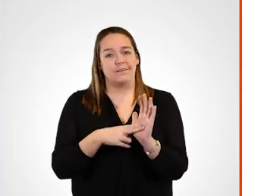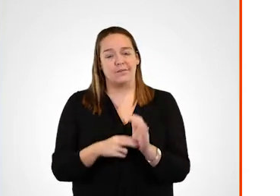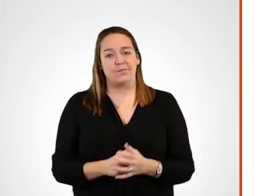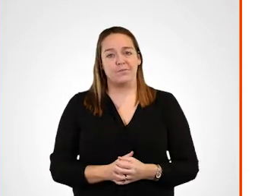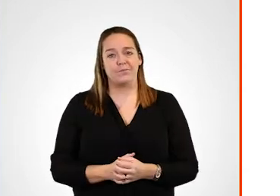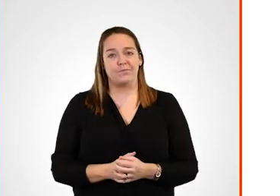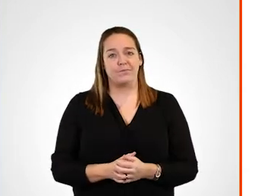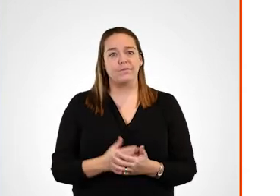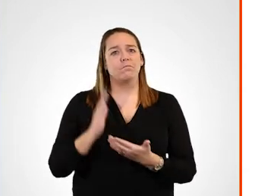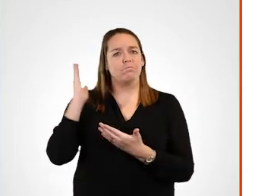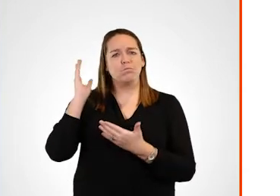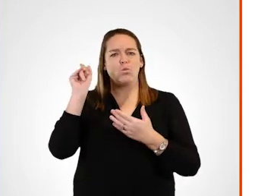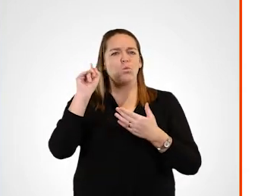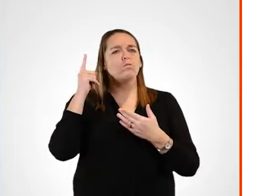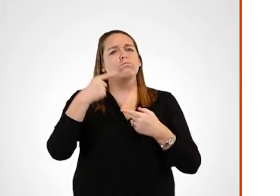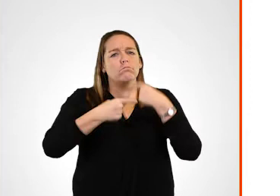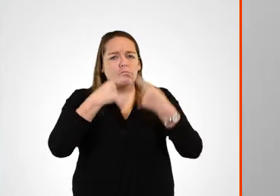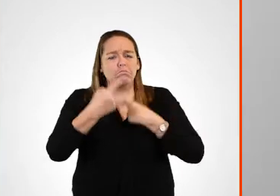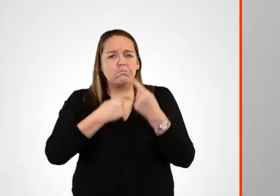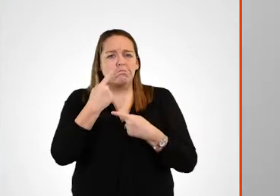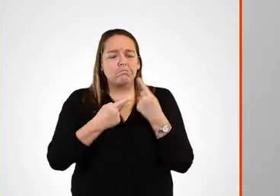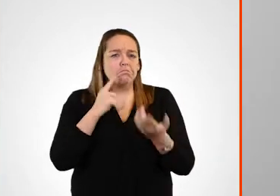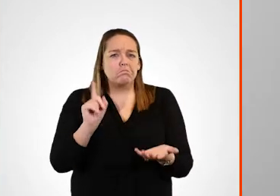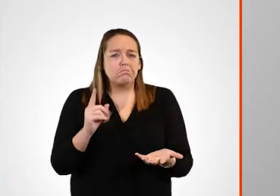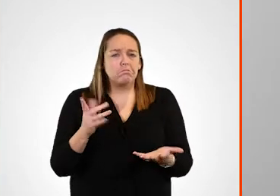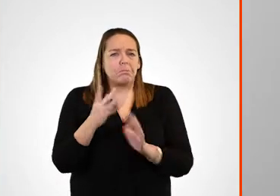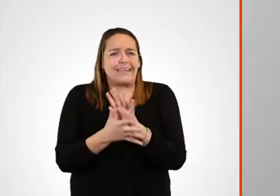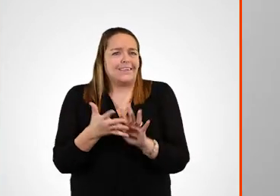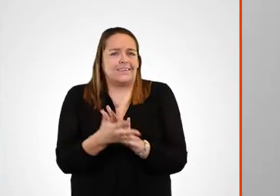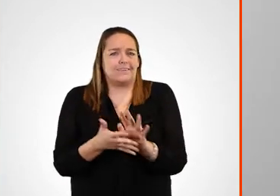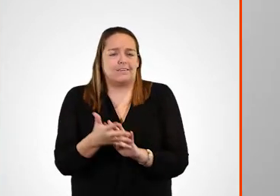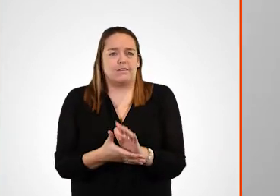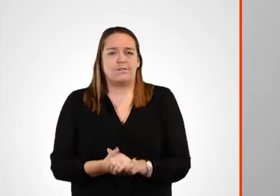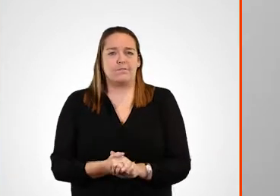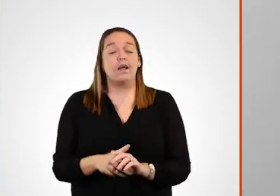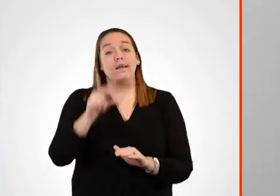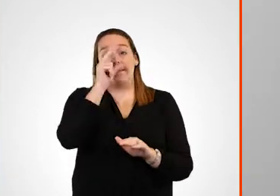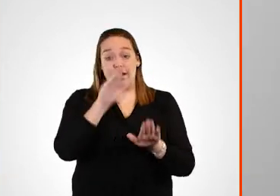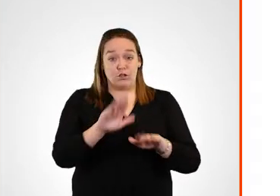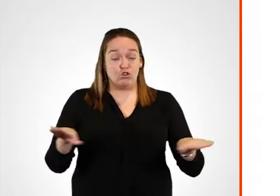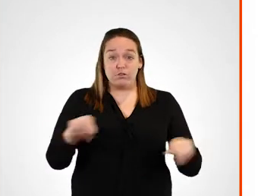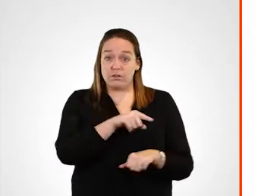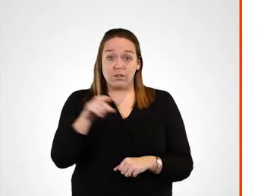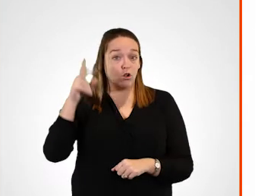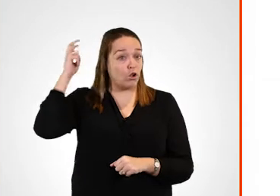So what does this tell us about these areas? Well, young children who have cochlear implants showed moderately high